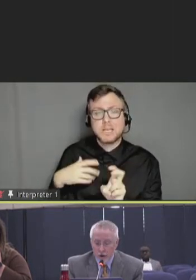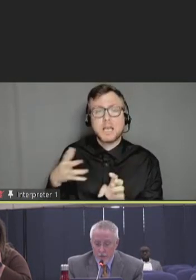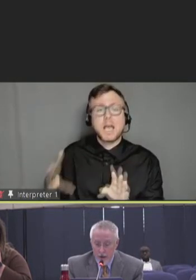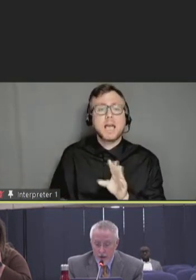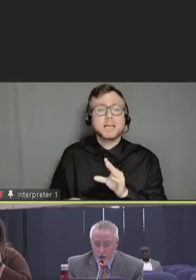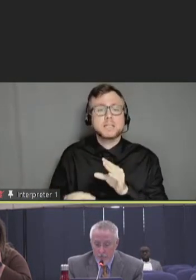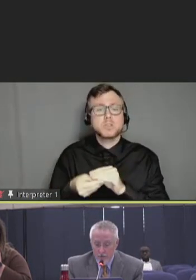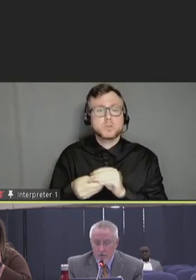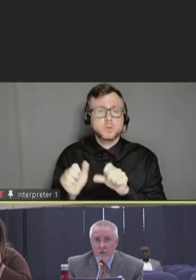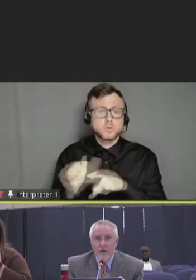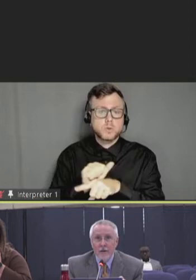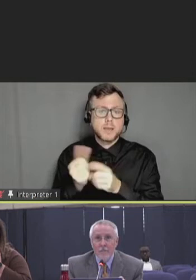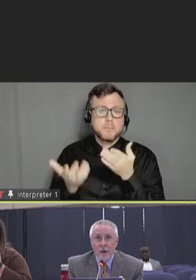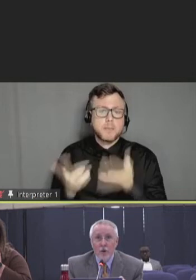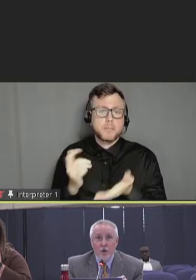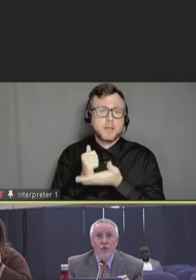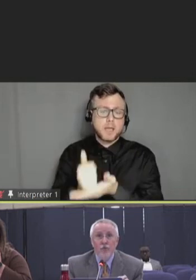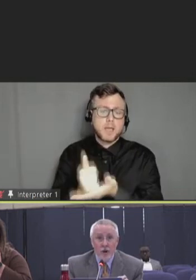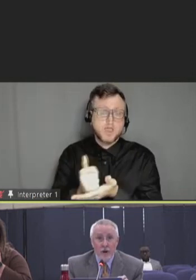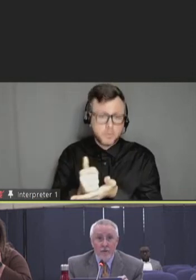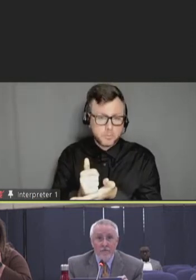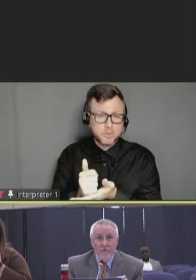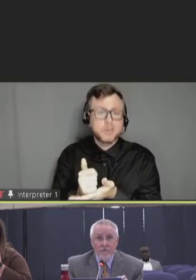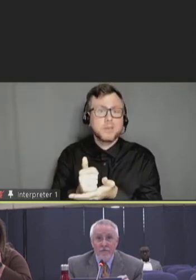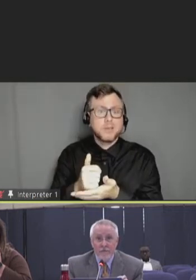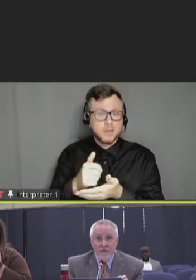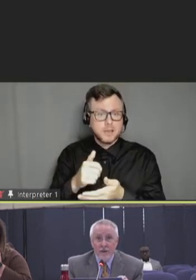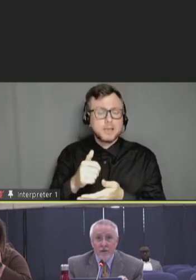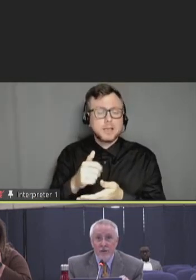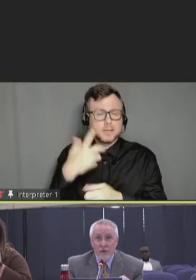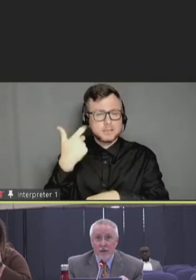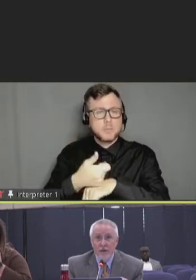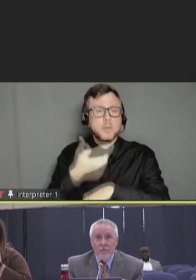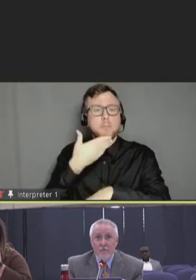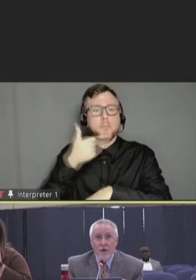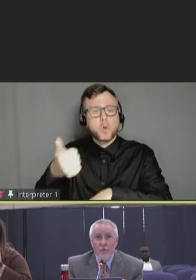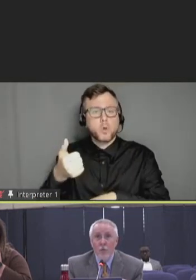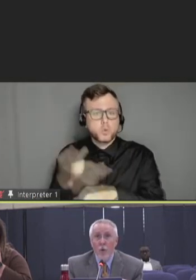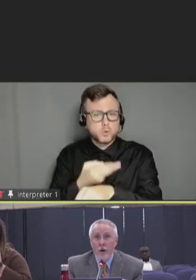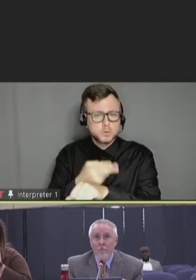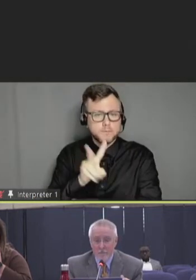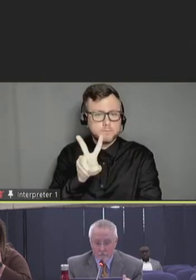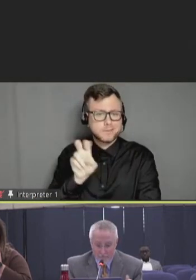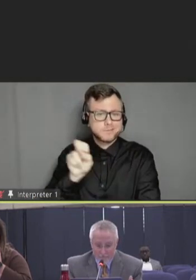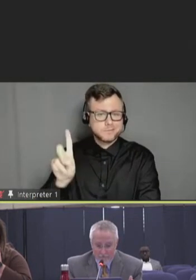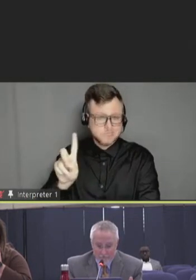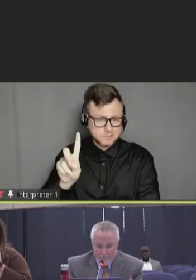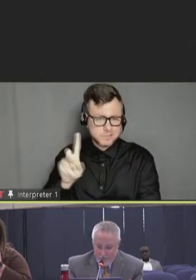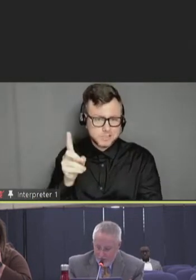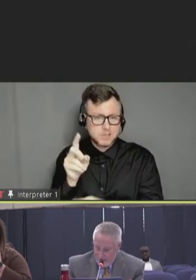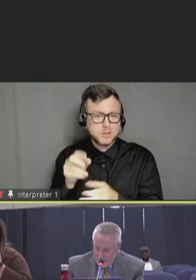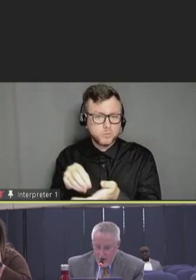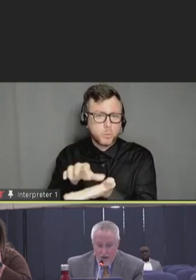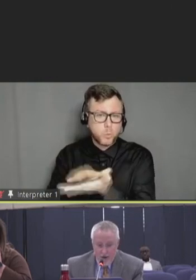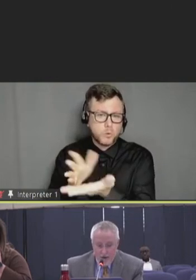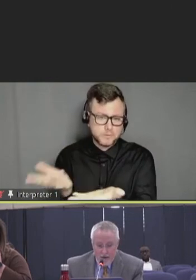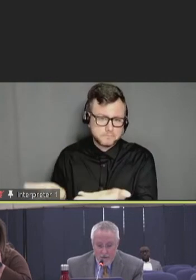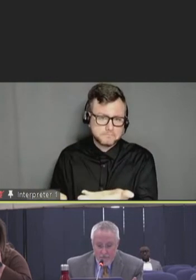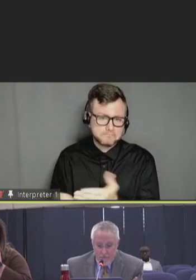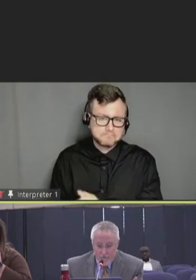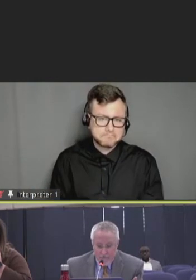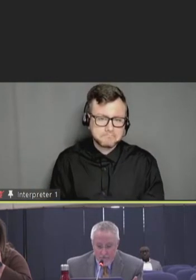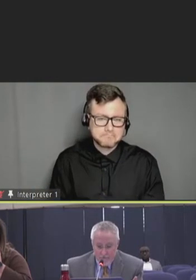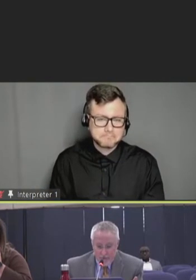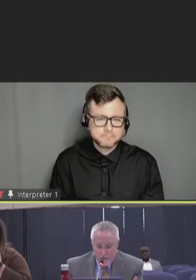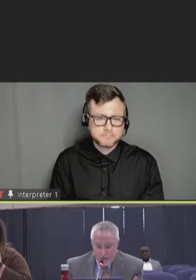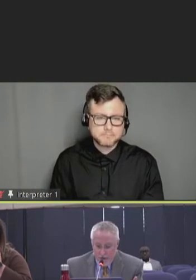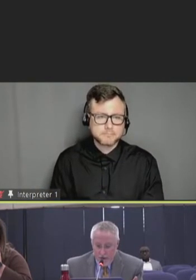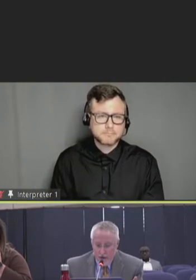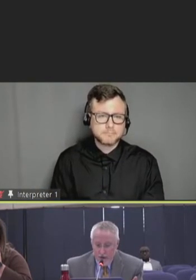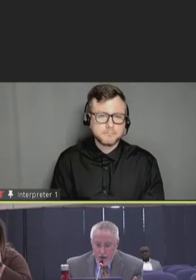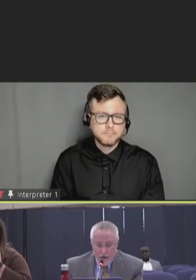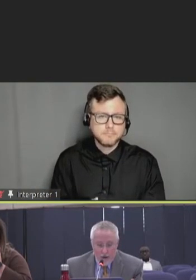may help facilitate better use of VSD reporting."